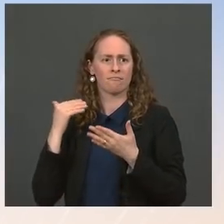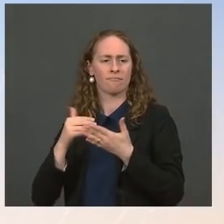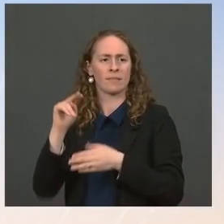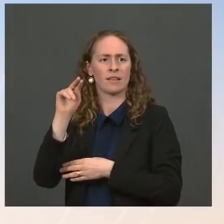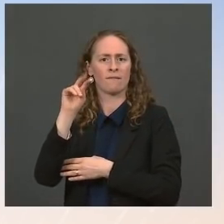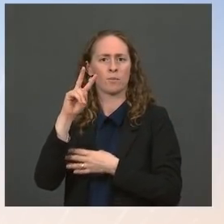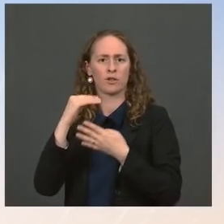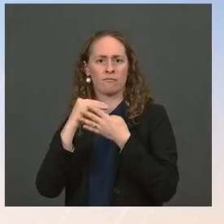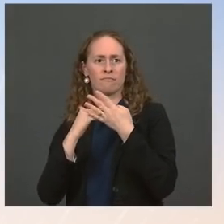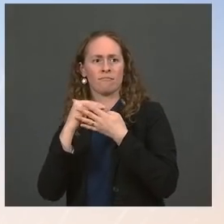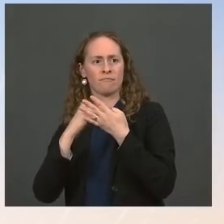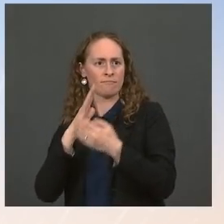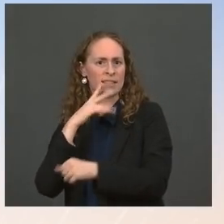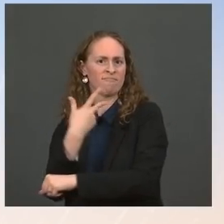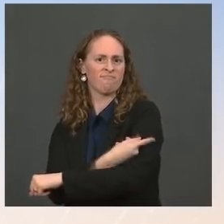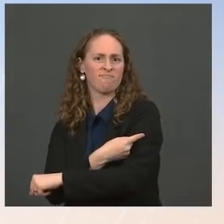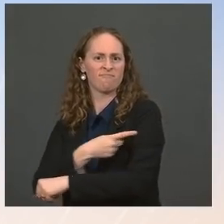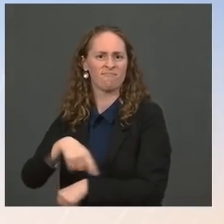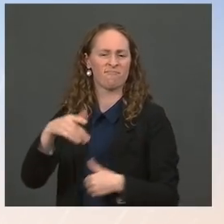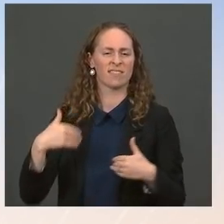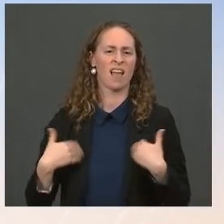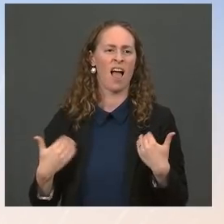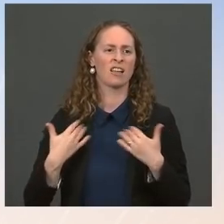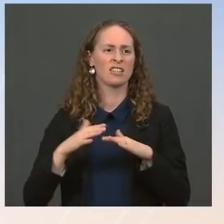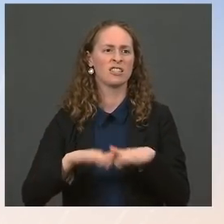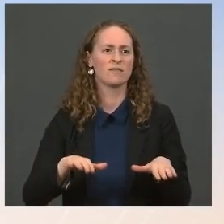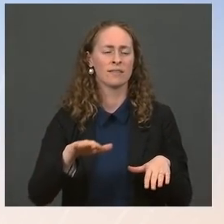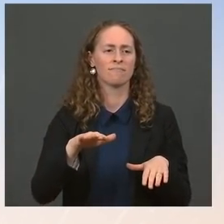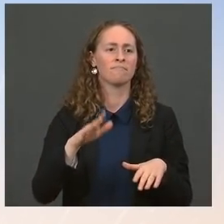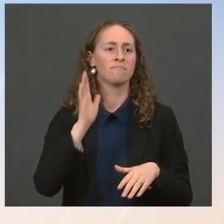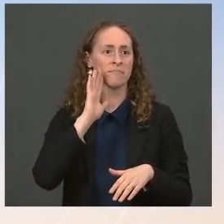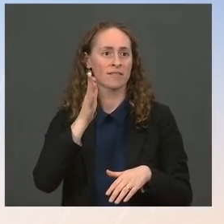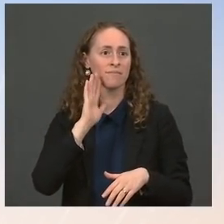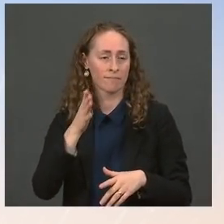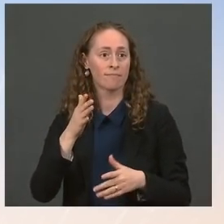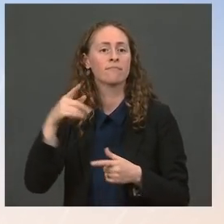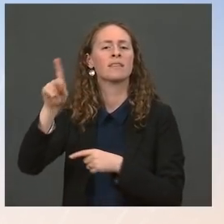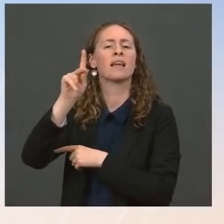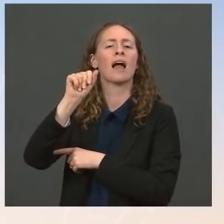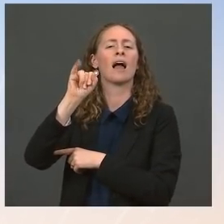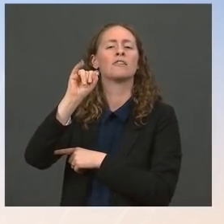There was a poll in September from the Kaiser Family Foundation that said a third of parents are going to do this right away;